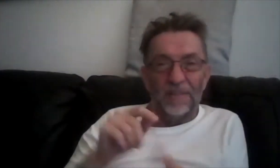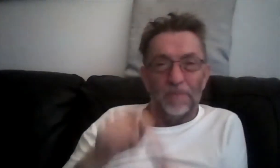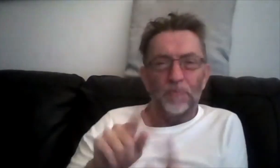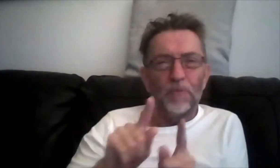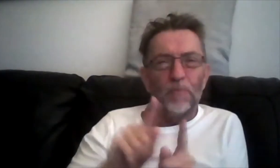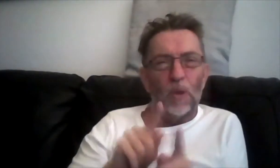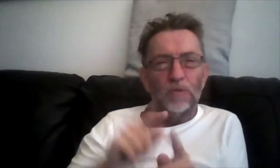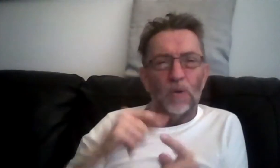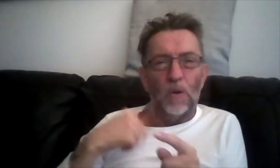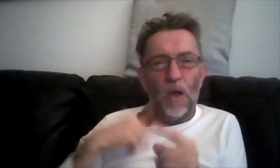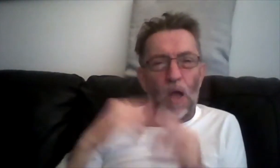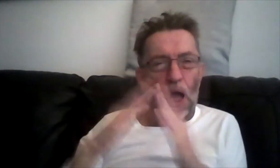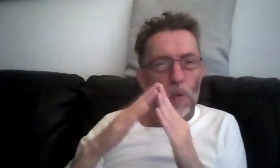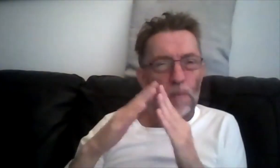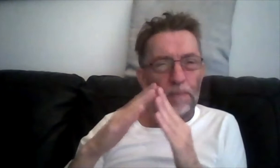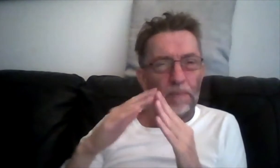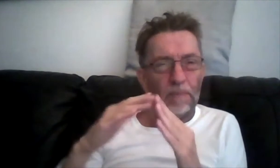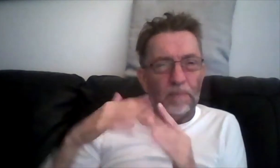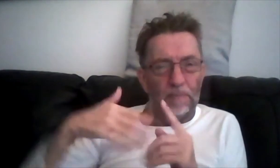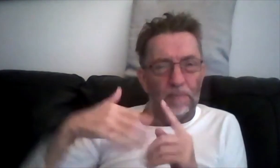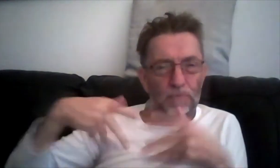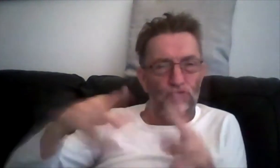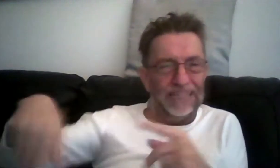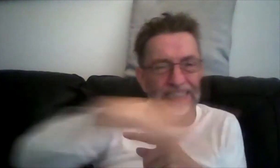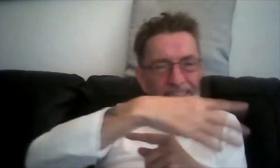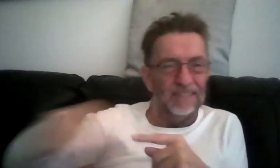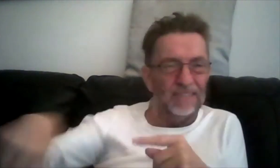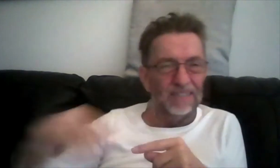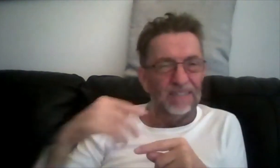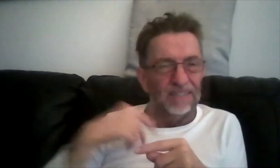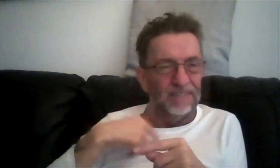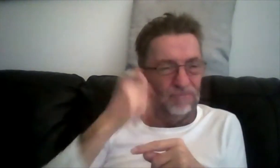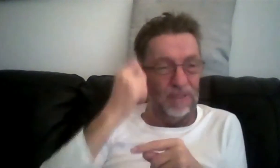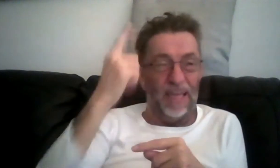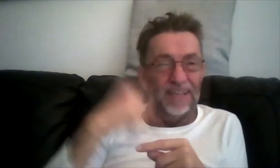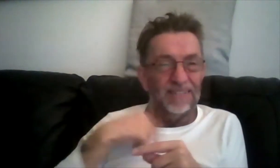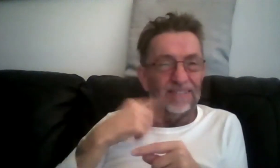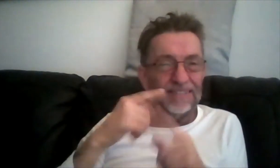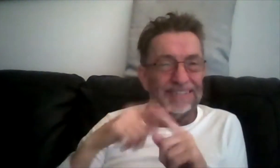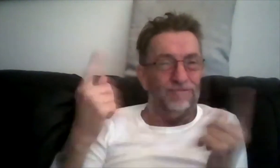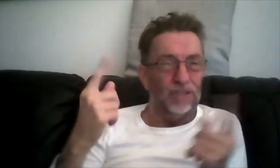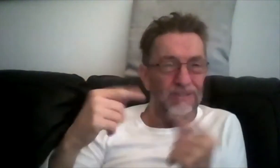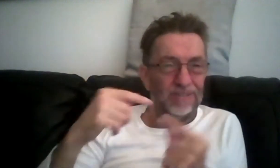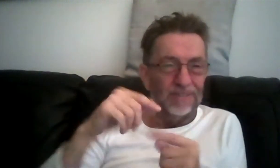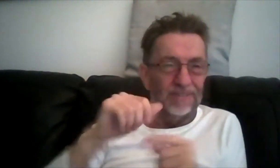I realised that our house was different from the others in our street.